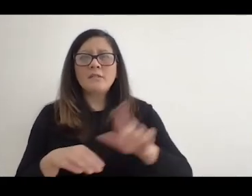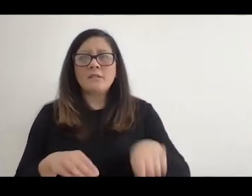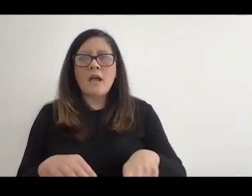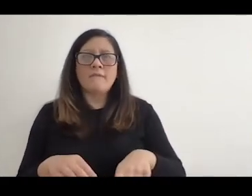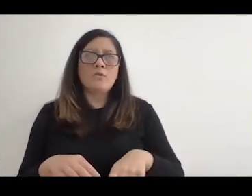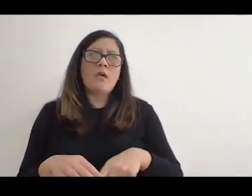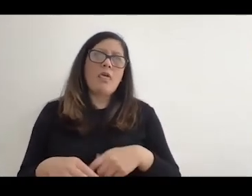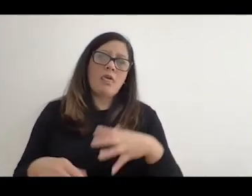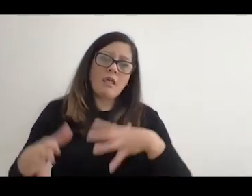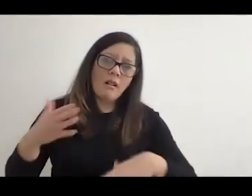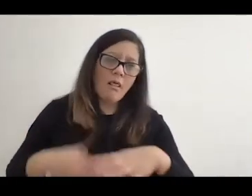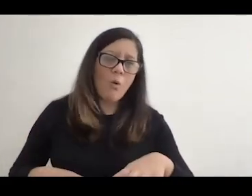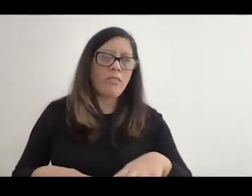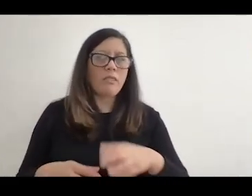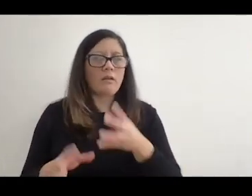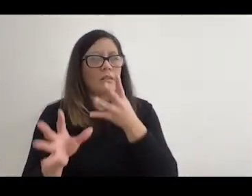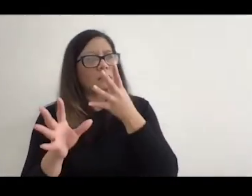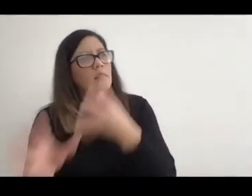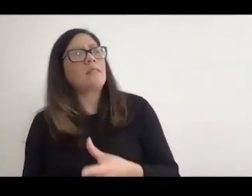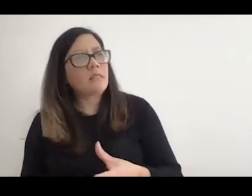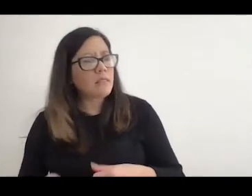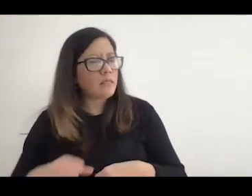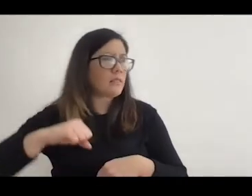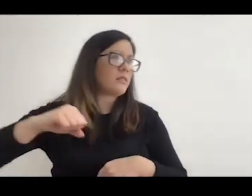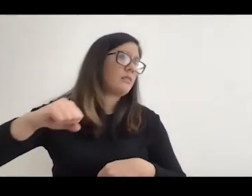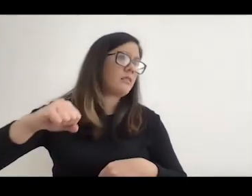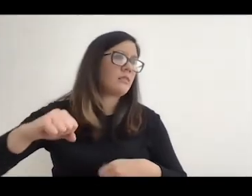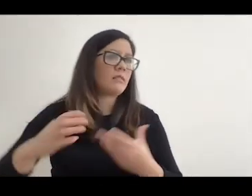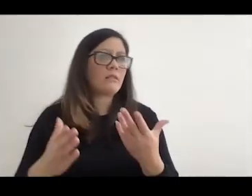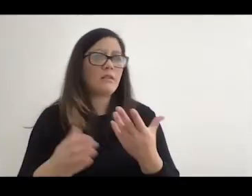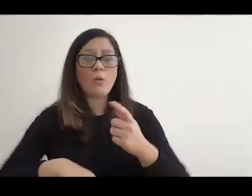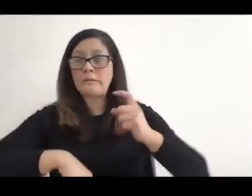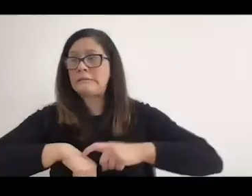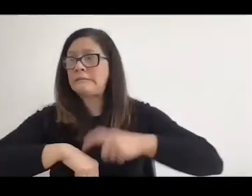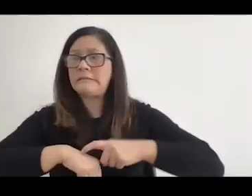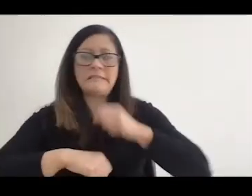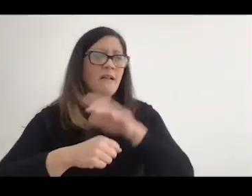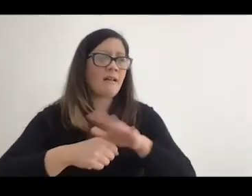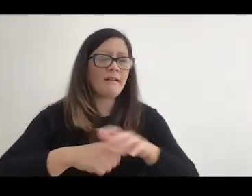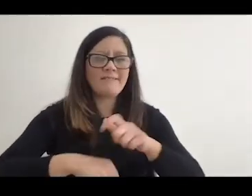dread to do or this thing that you feel like. I can't get it done in time. Or, uh,